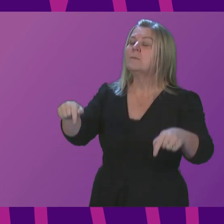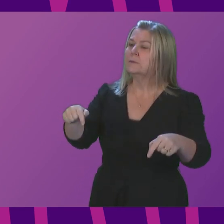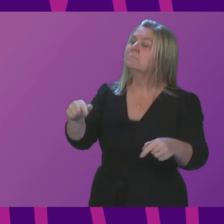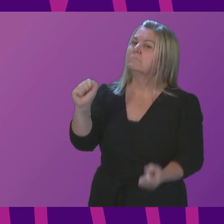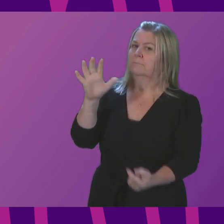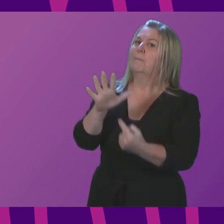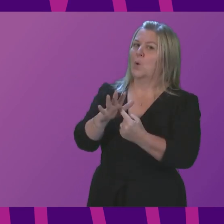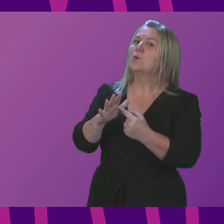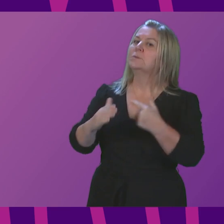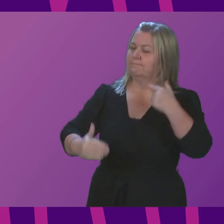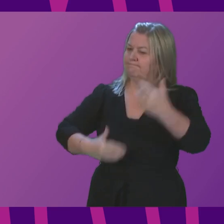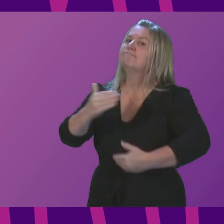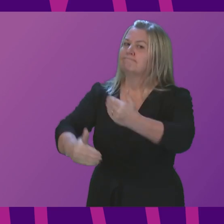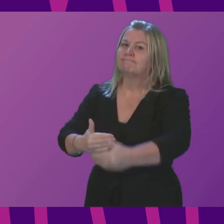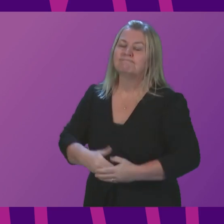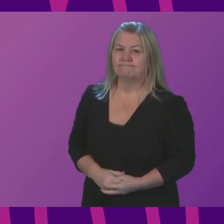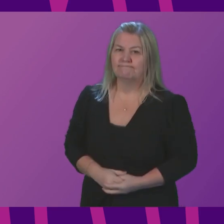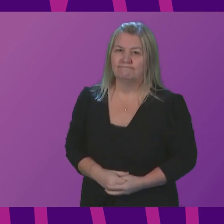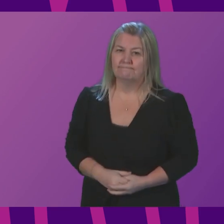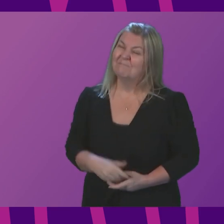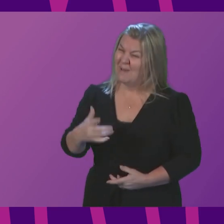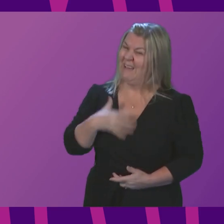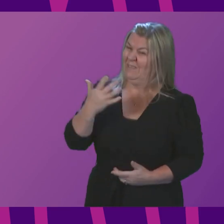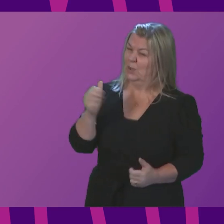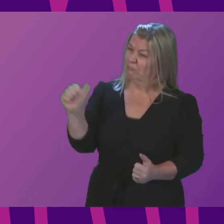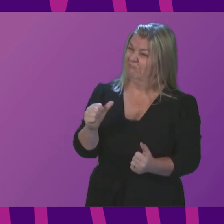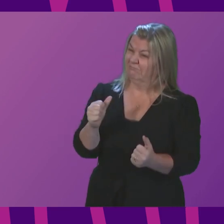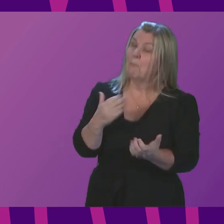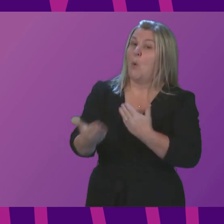but I believe even more strongly that there is much more still to be done.